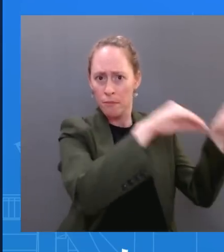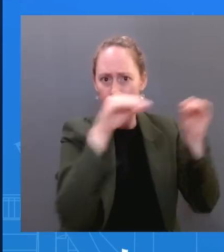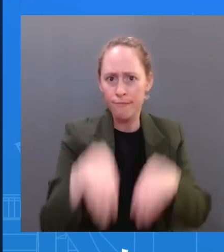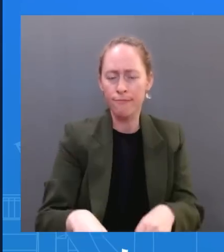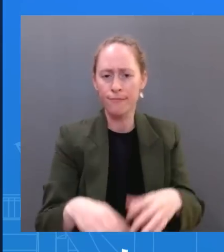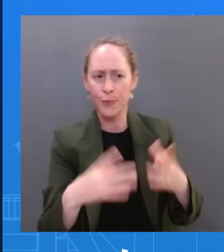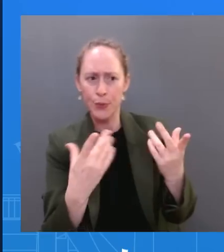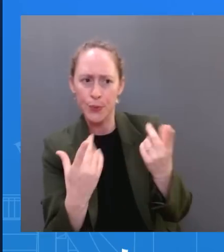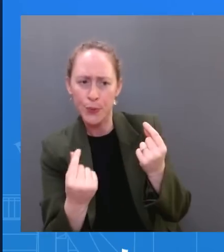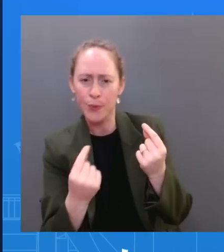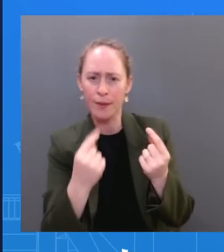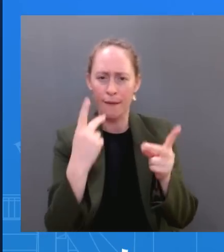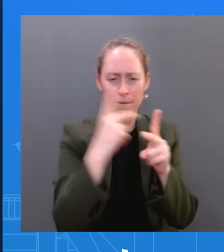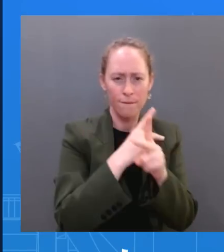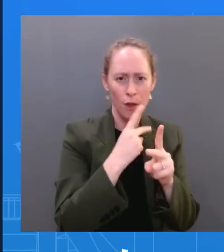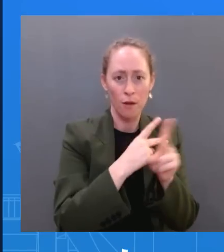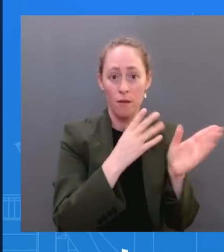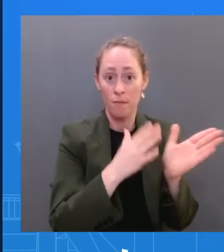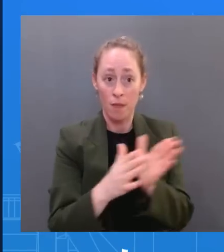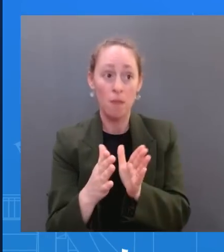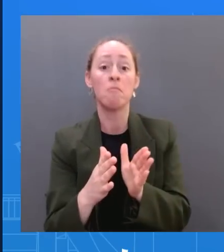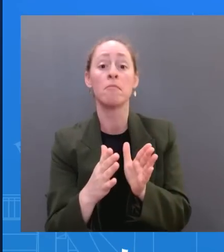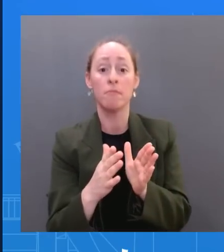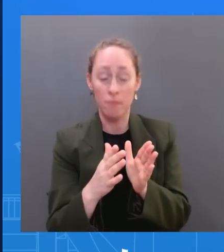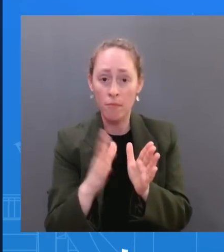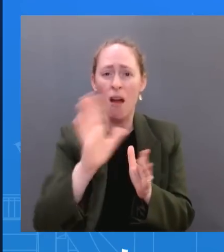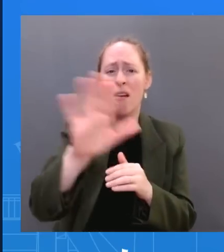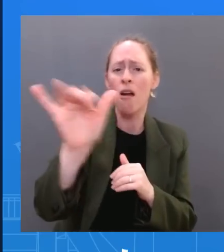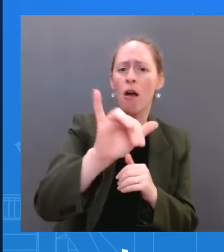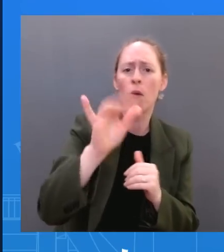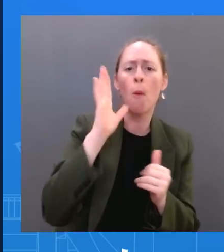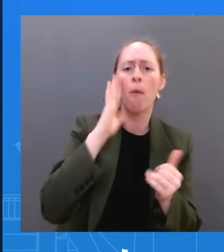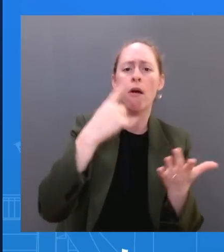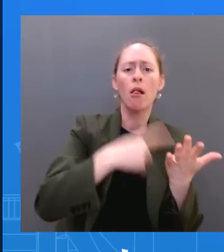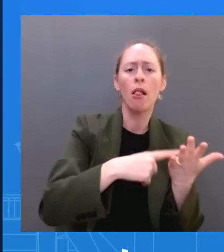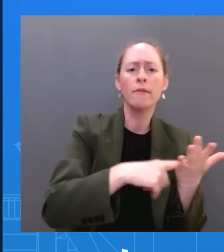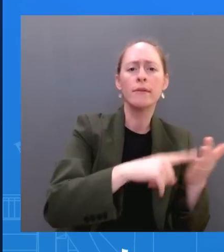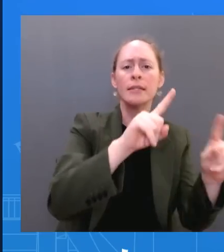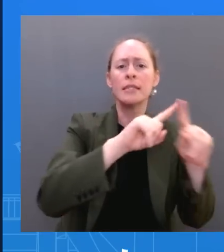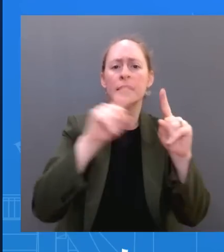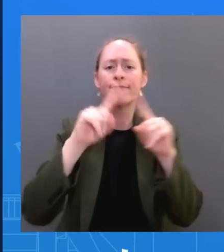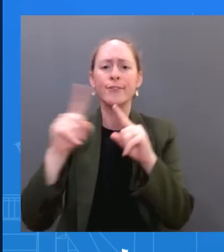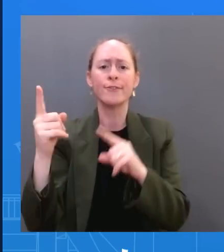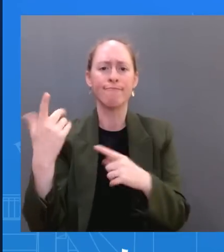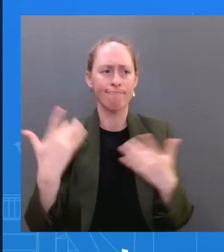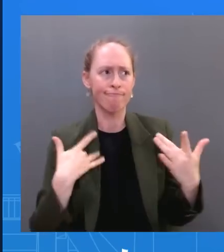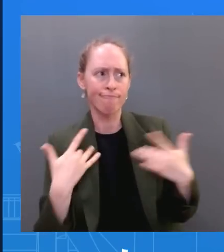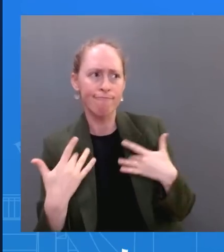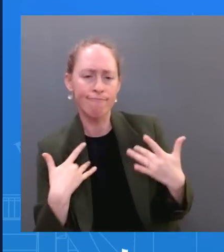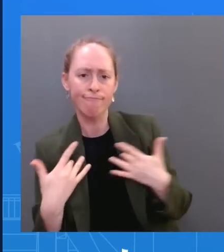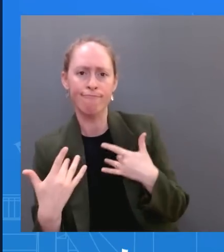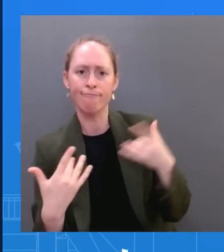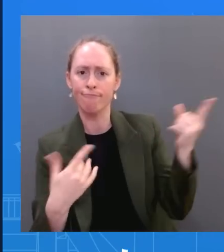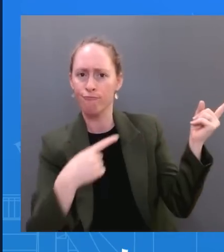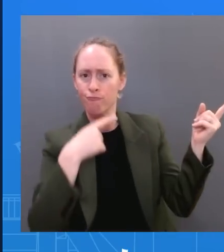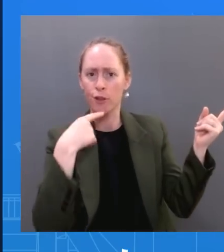including Russia's war in Ukraine. So, thank you for your patience, and I would now be happy to take your questions.